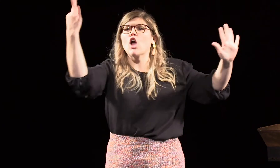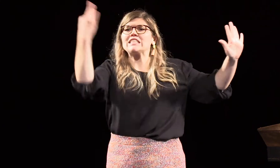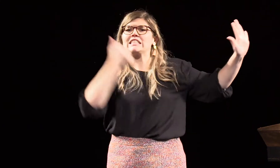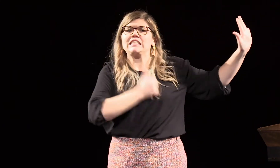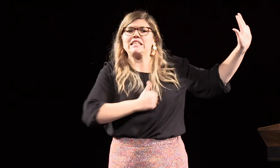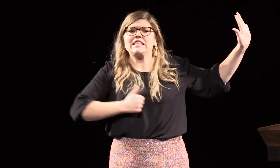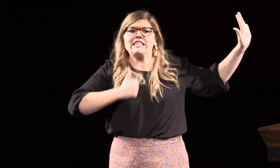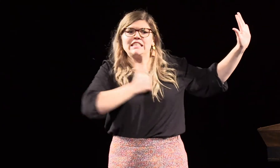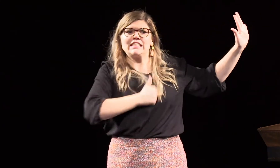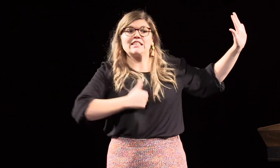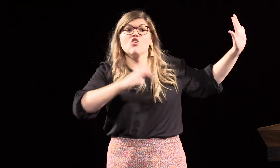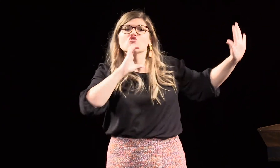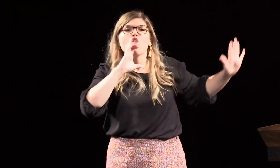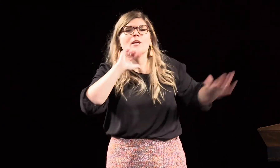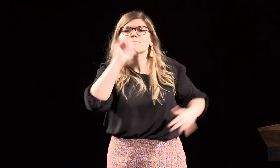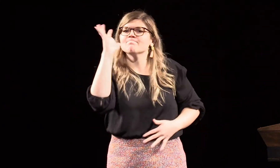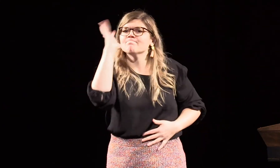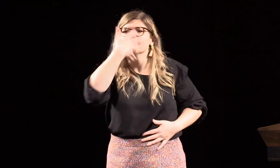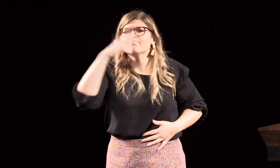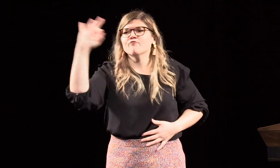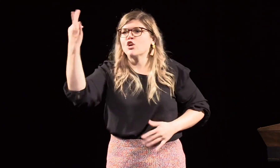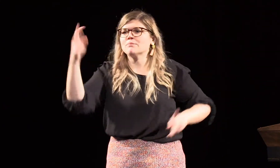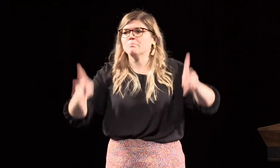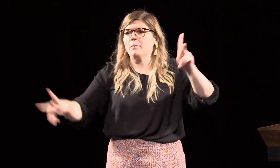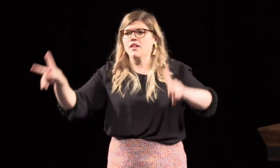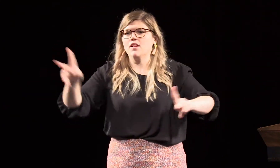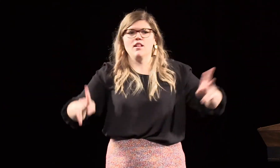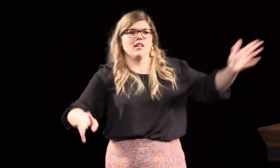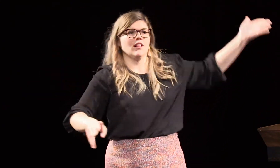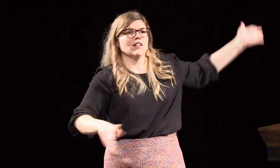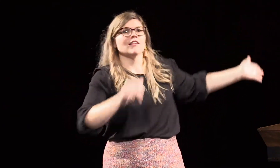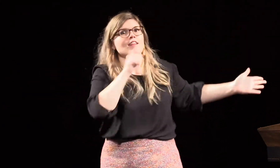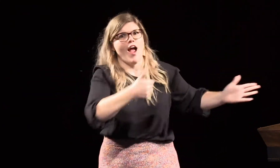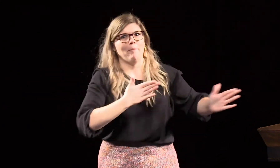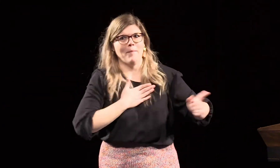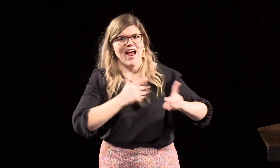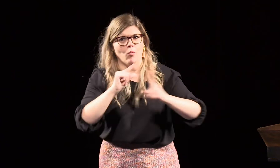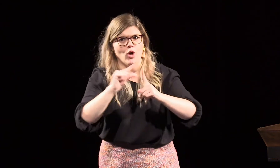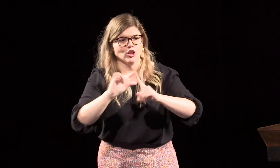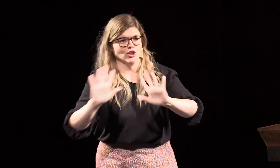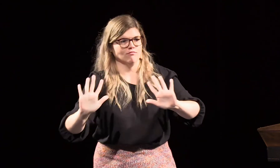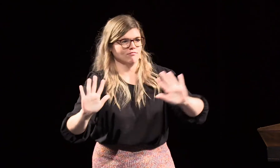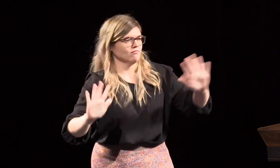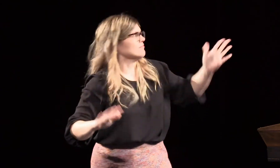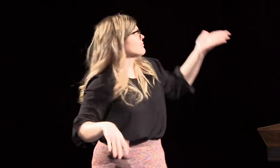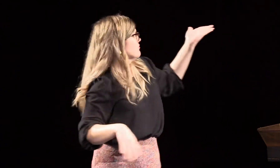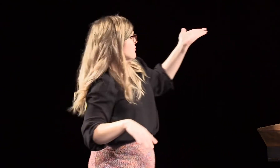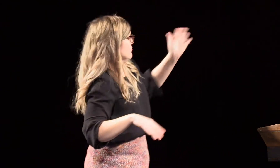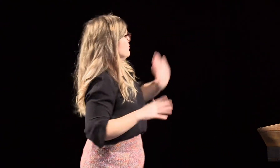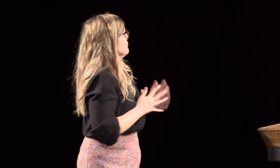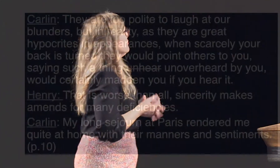If there's any French people here, I'm very sorry. Apparently, Carlin didn't really like French people. His words, not mine.